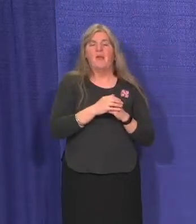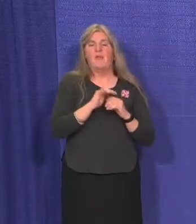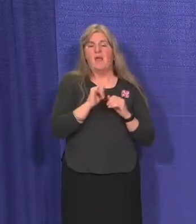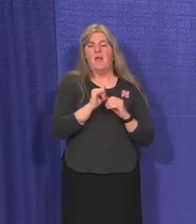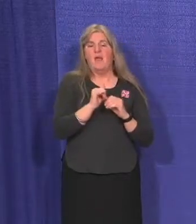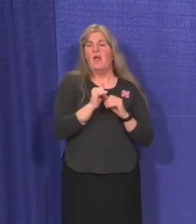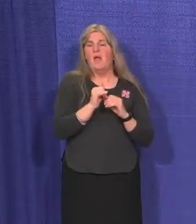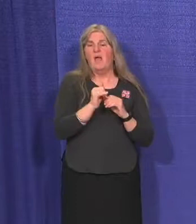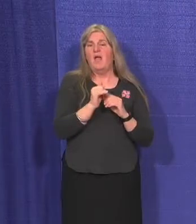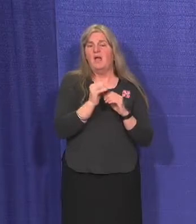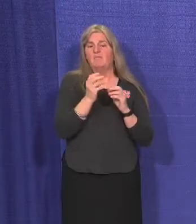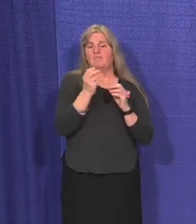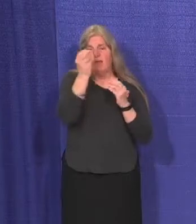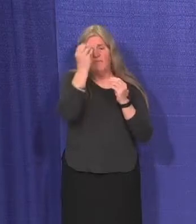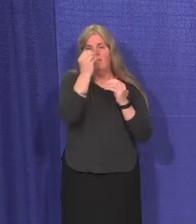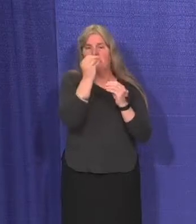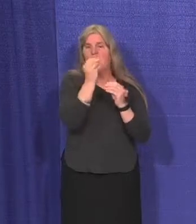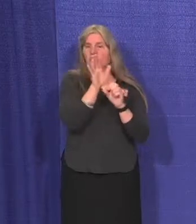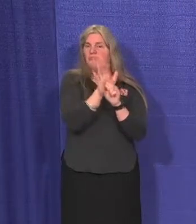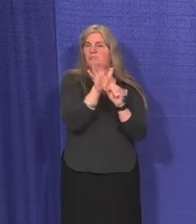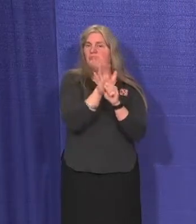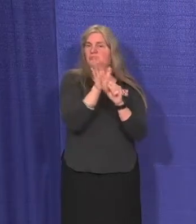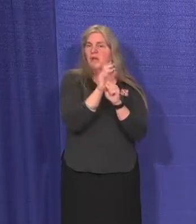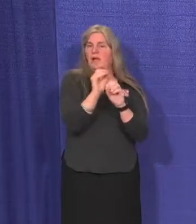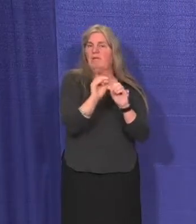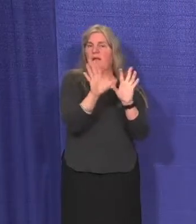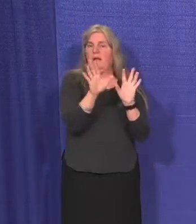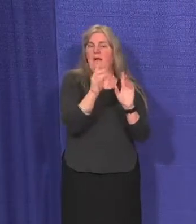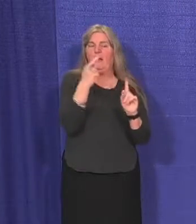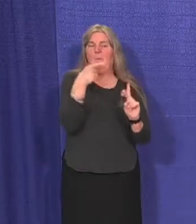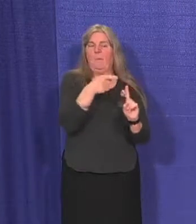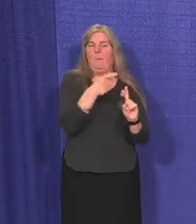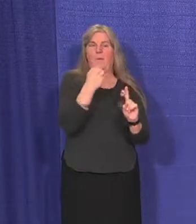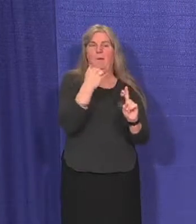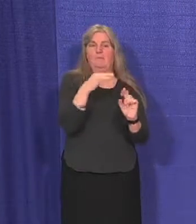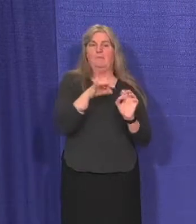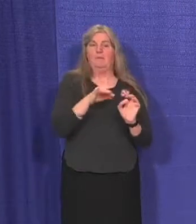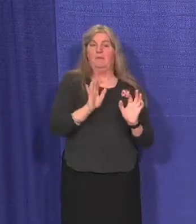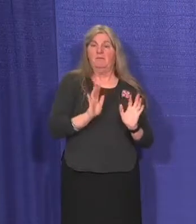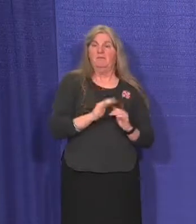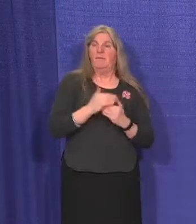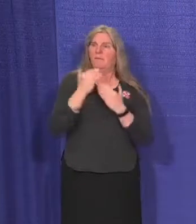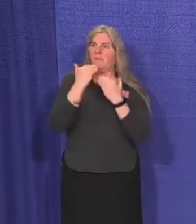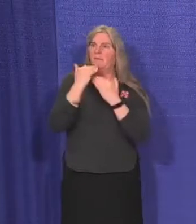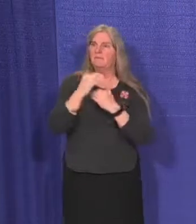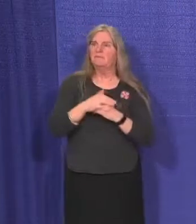individual did not die of COVID and wanted to us that was